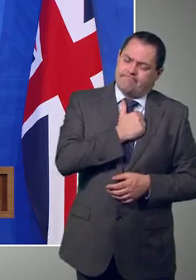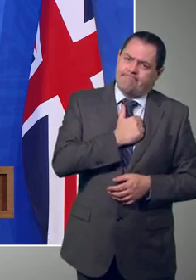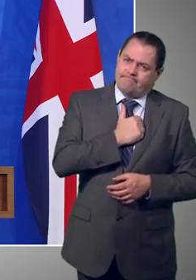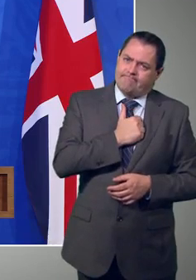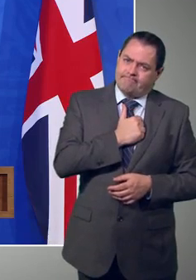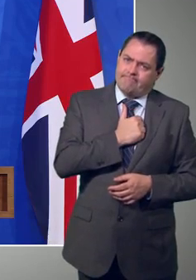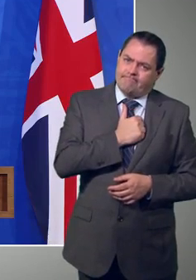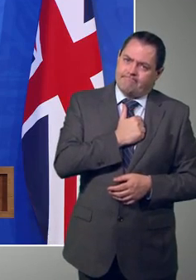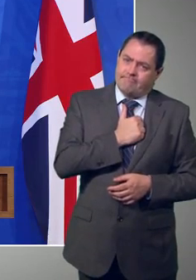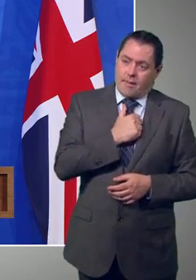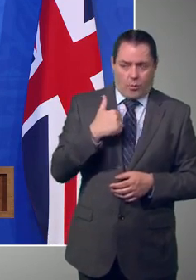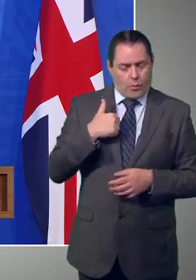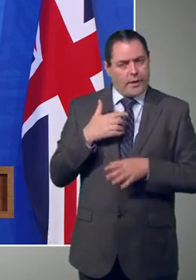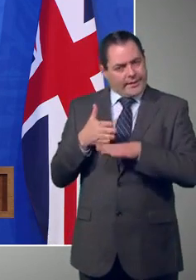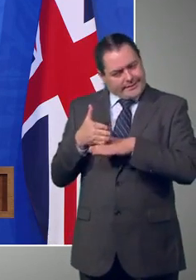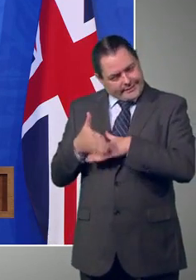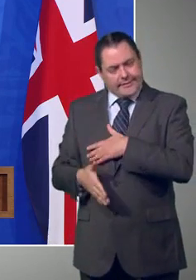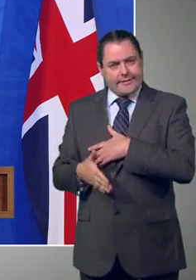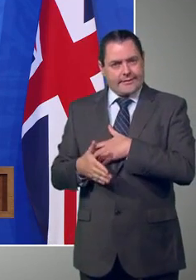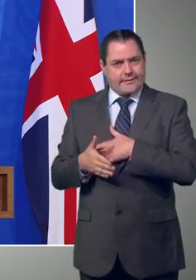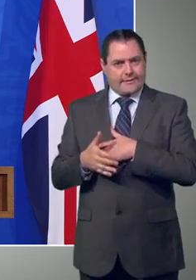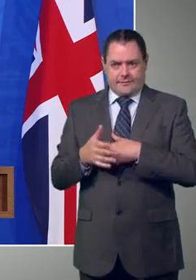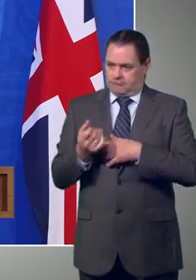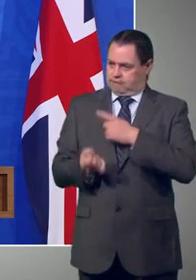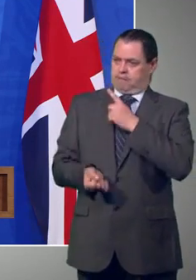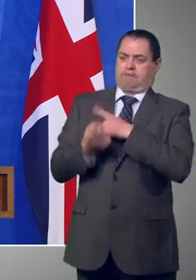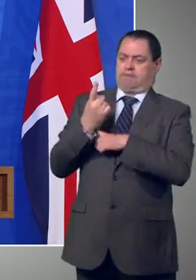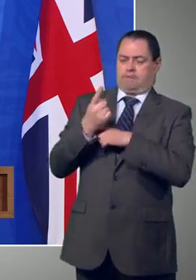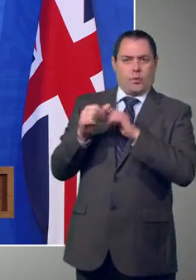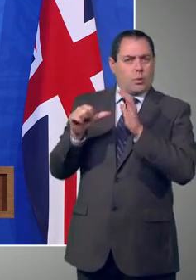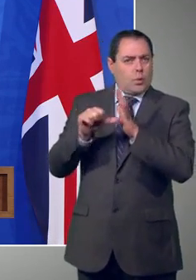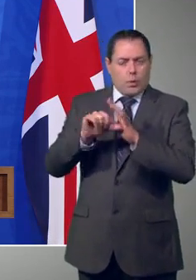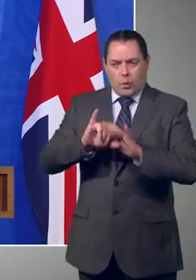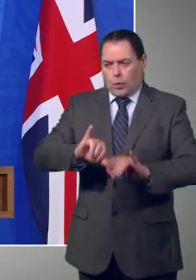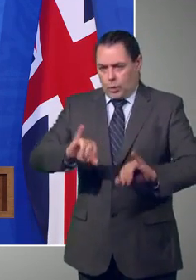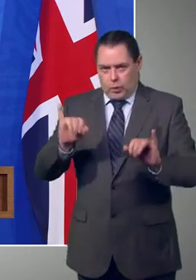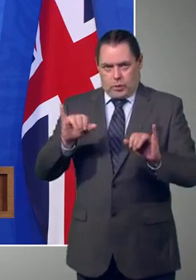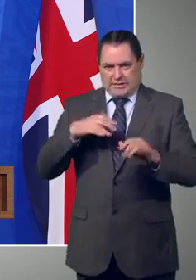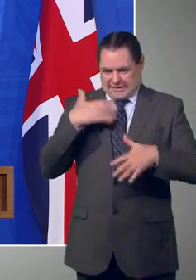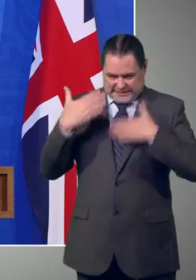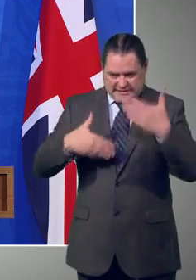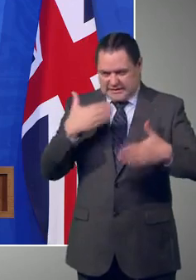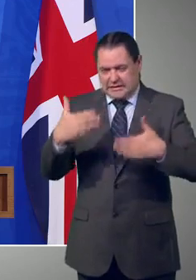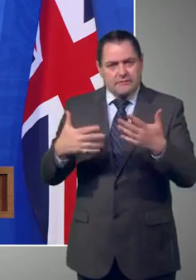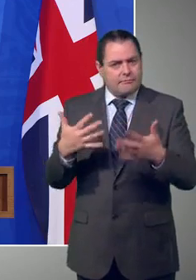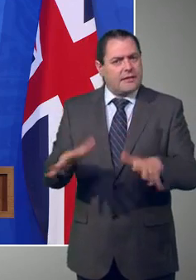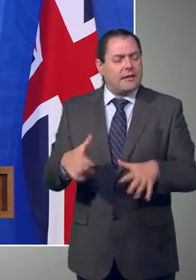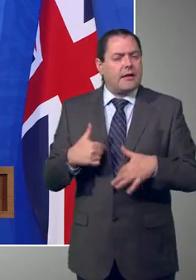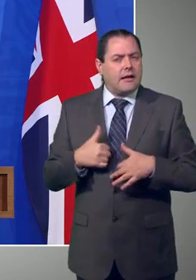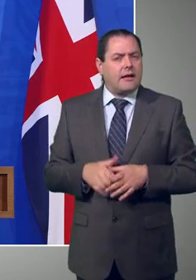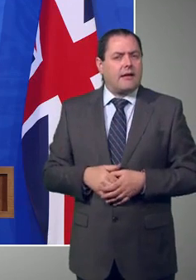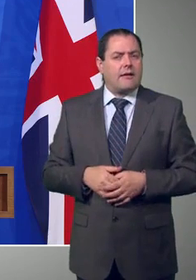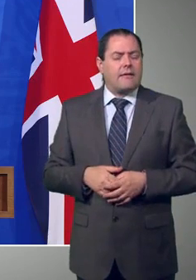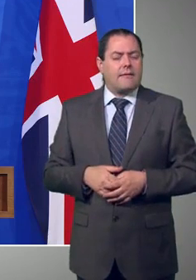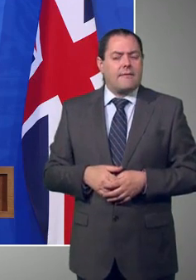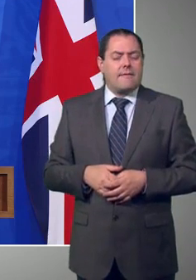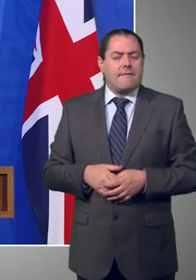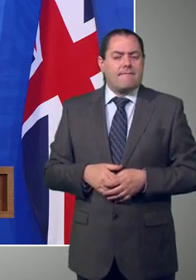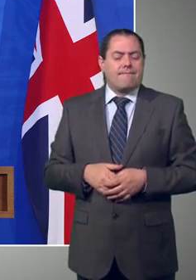possibly could in what were a difficult circumstances on the